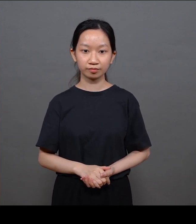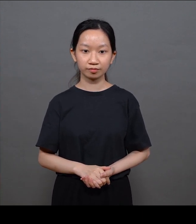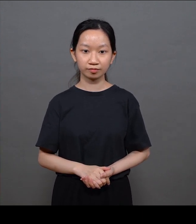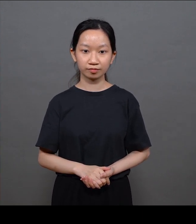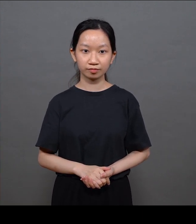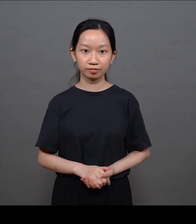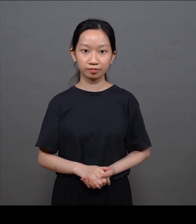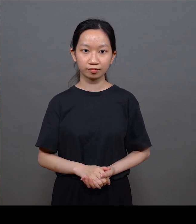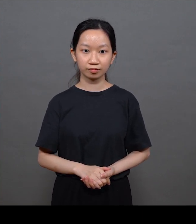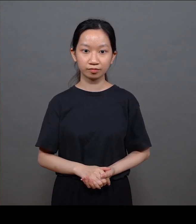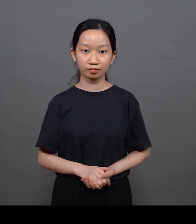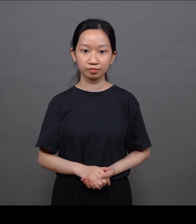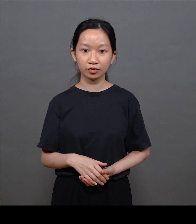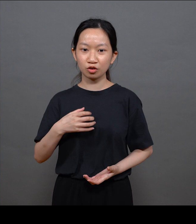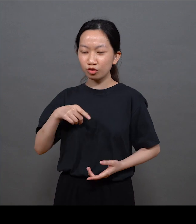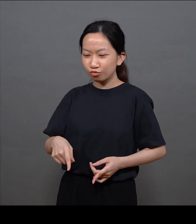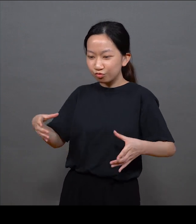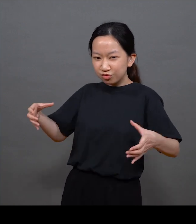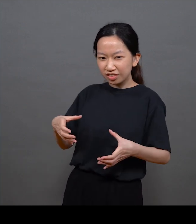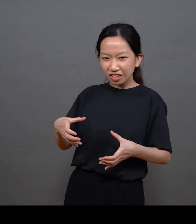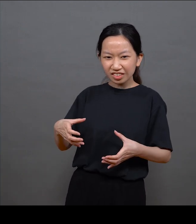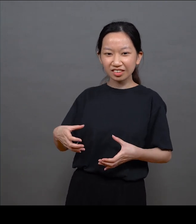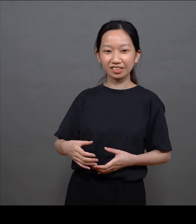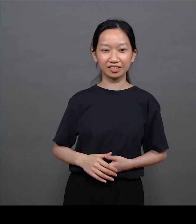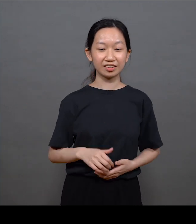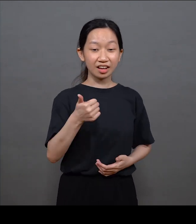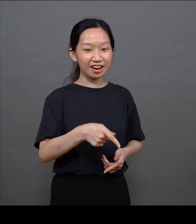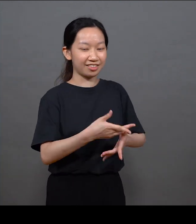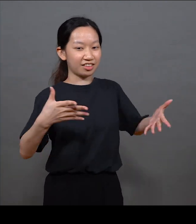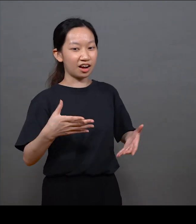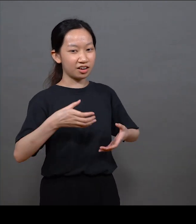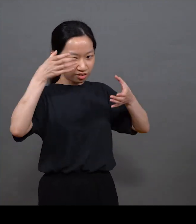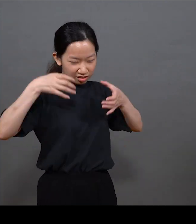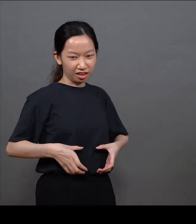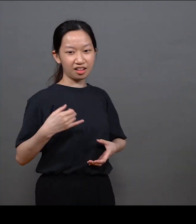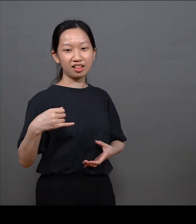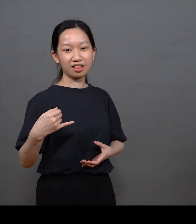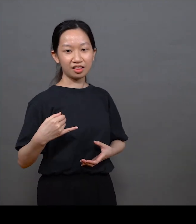[animal sounds] I mean, I think it's too small [chuckles] Yeah, you're a little bit big for it